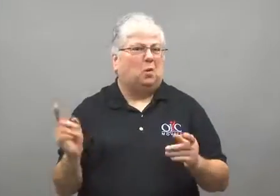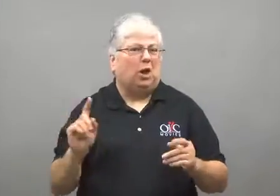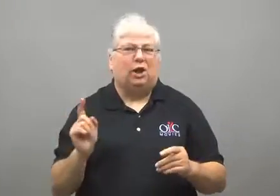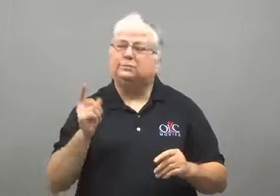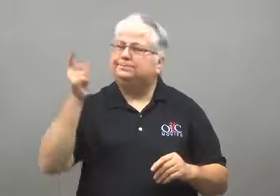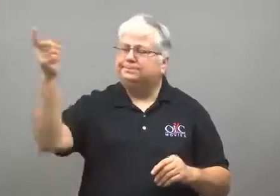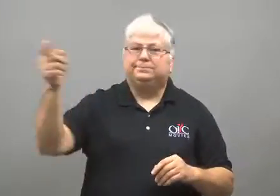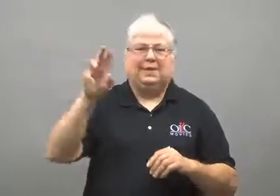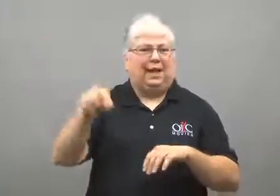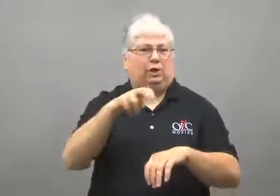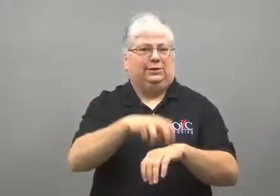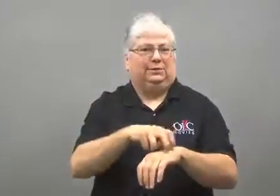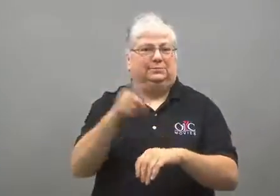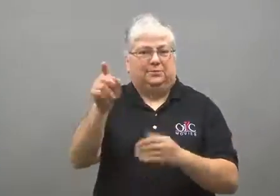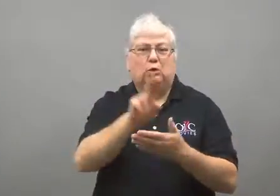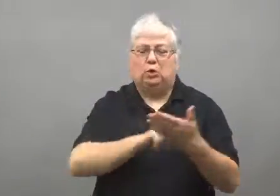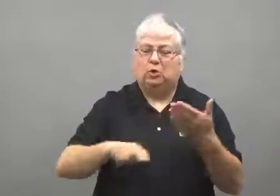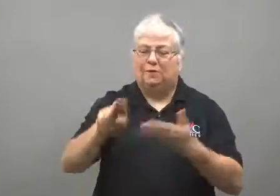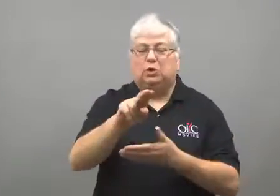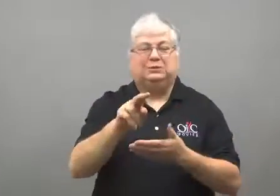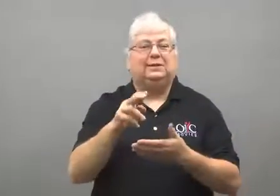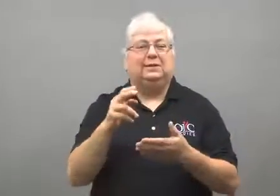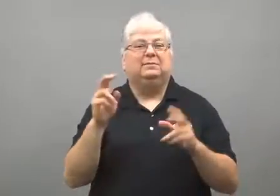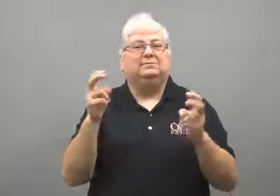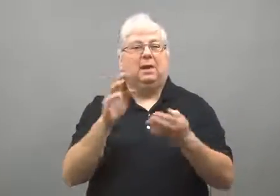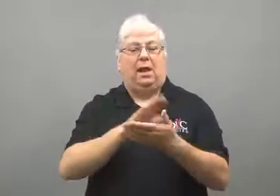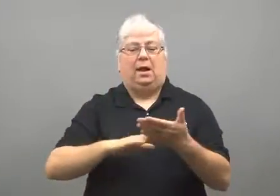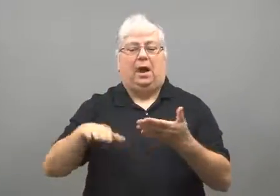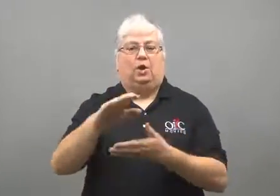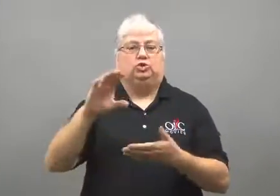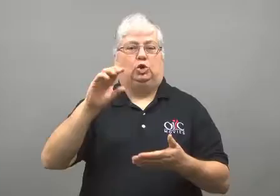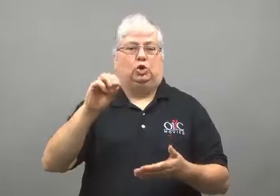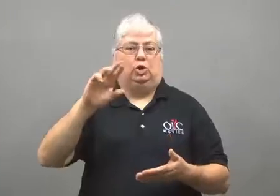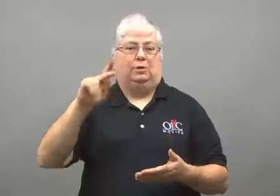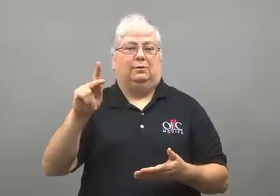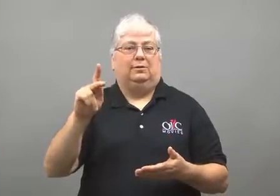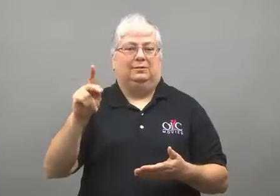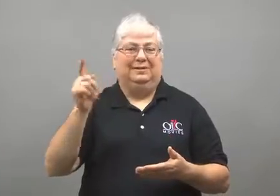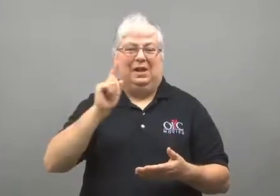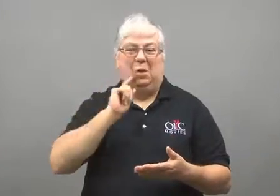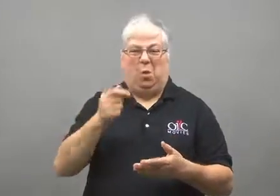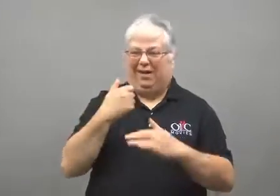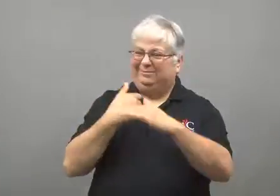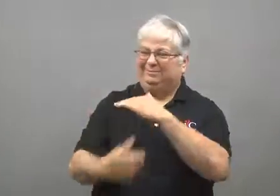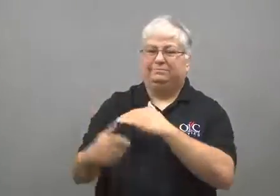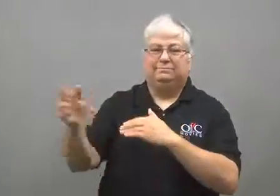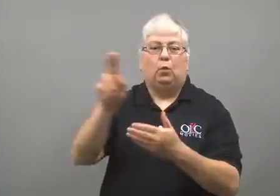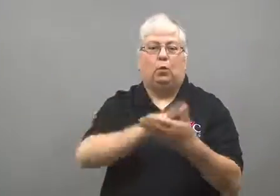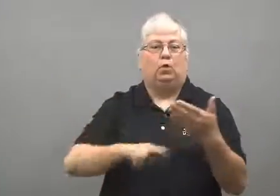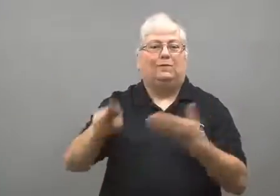The University College of Cork in Ireland, which is part of